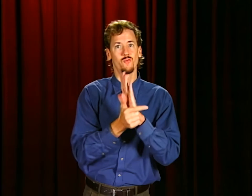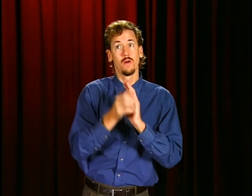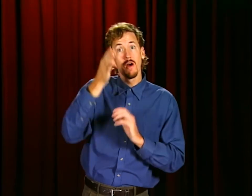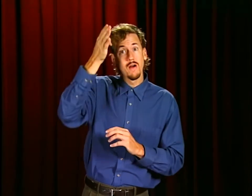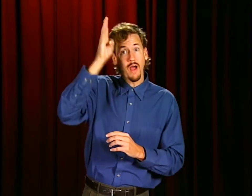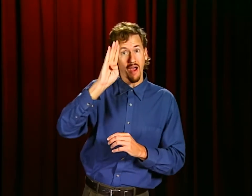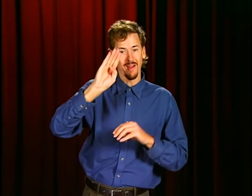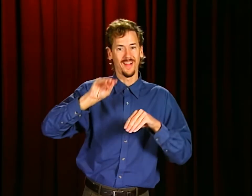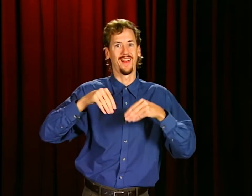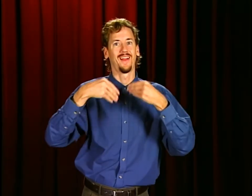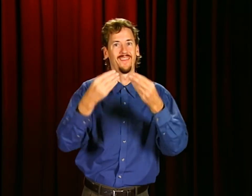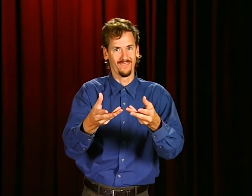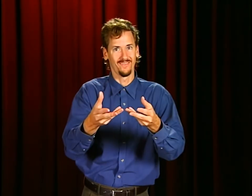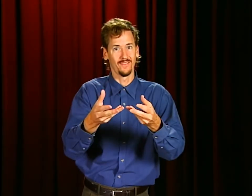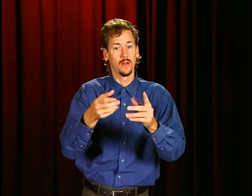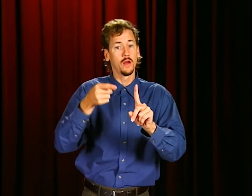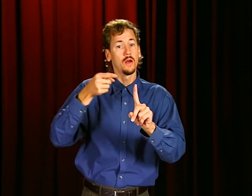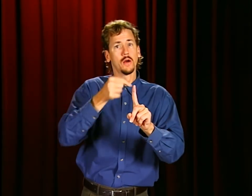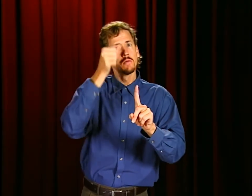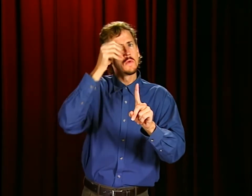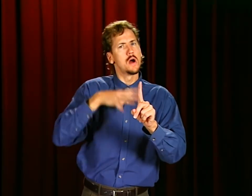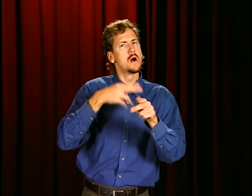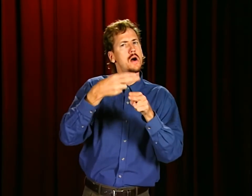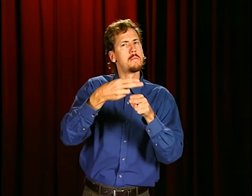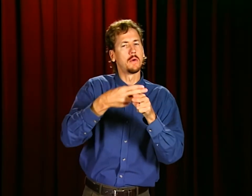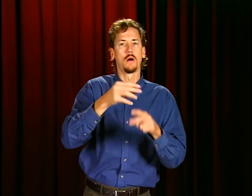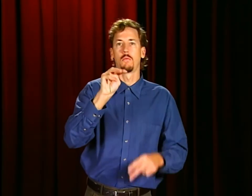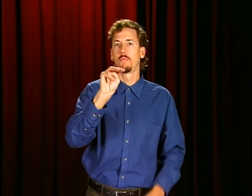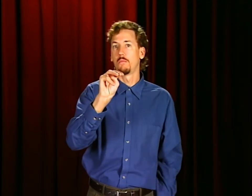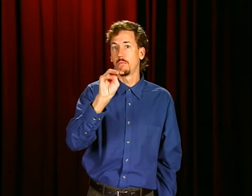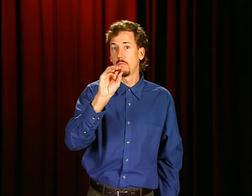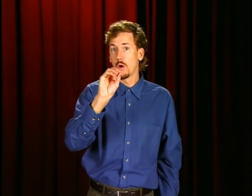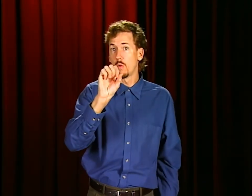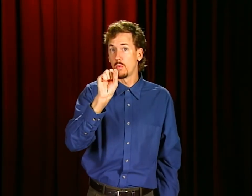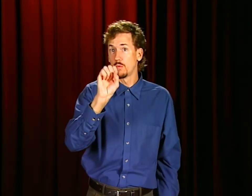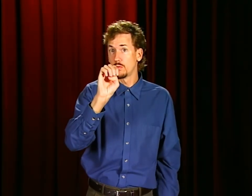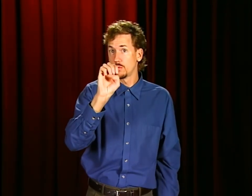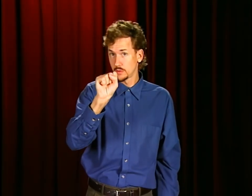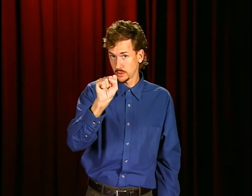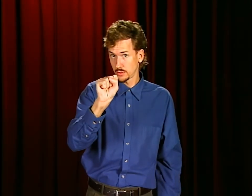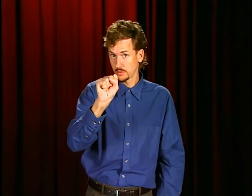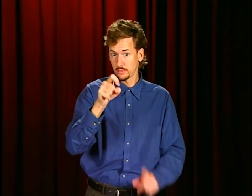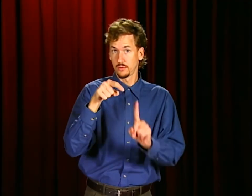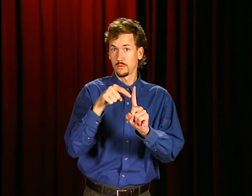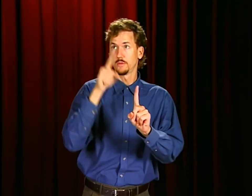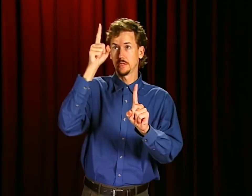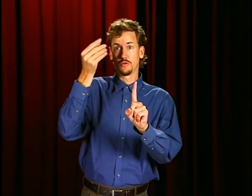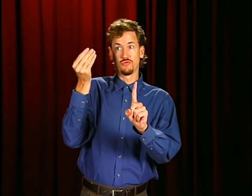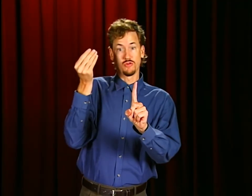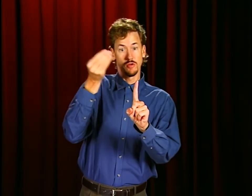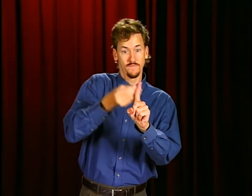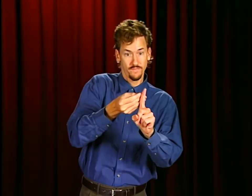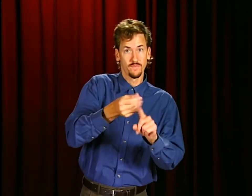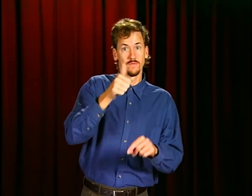AND YOU WERE AN EXPERT PLUMBER WHEN REALLY YOU DIDN'T KNOW HOW? UHHH.